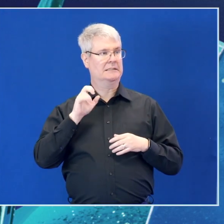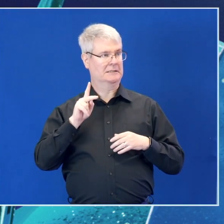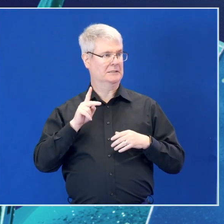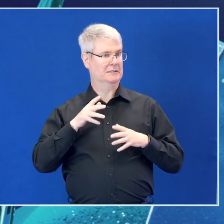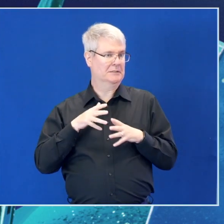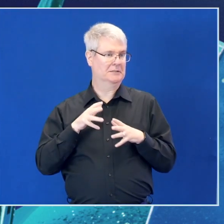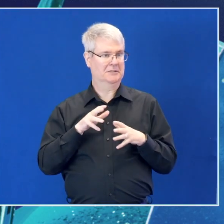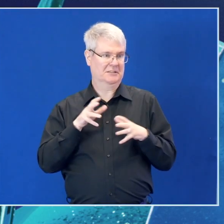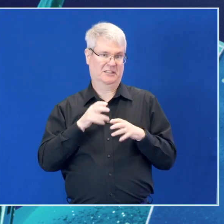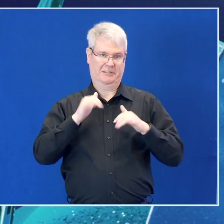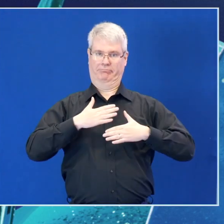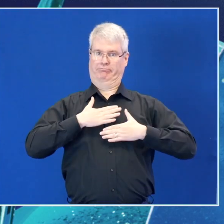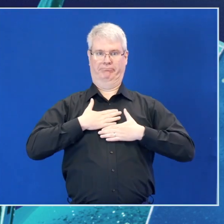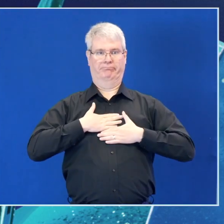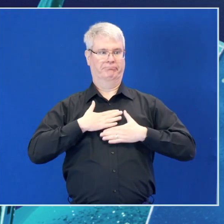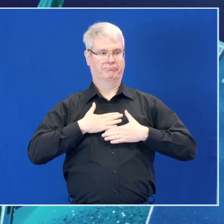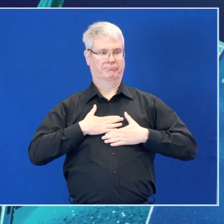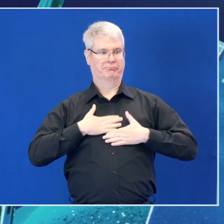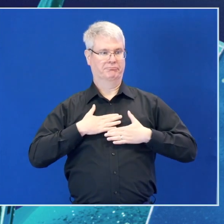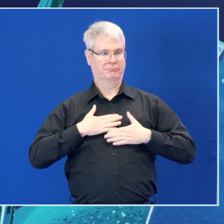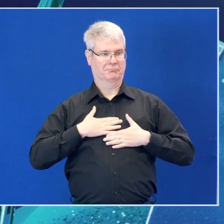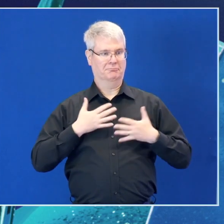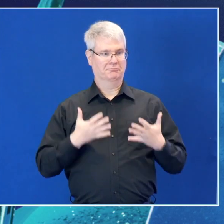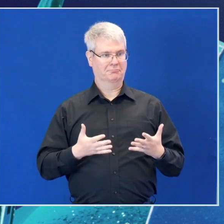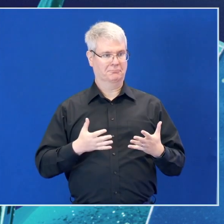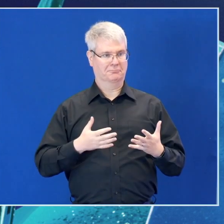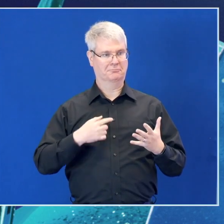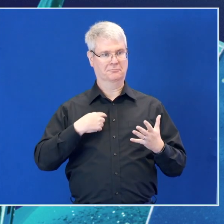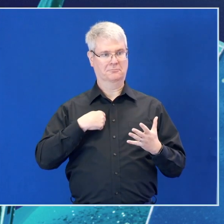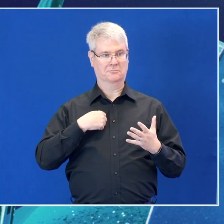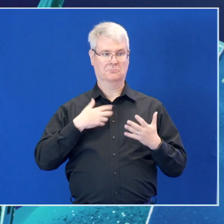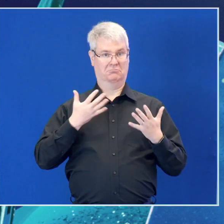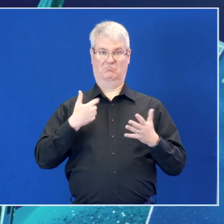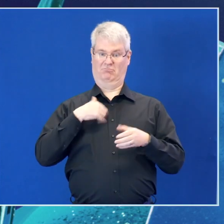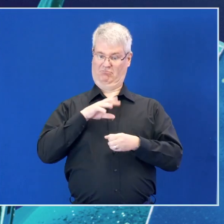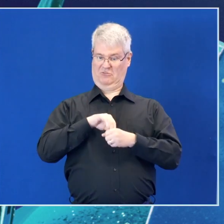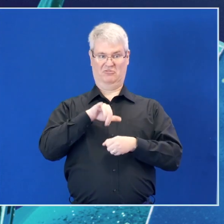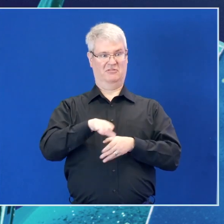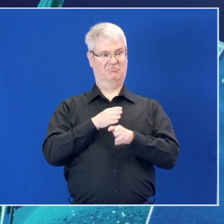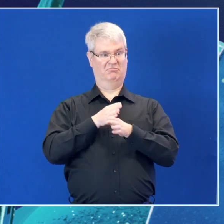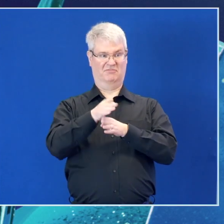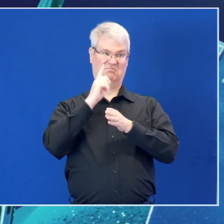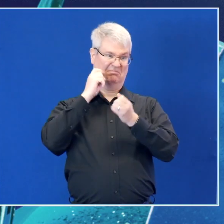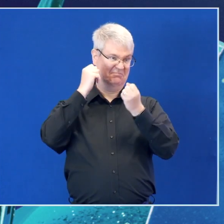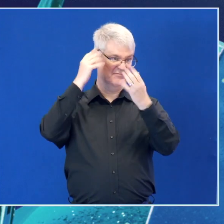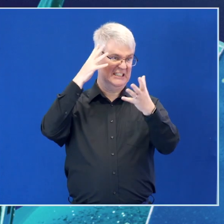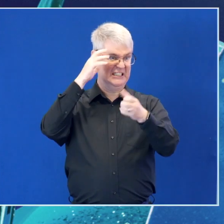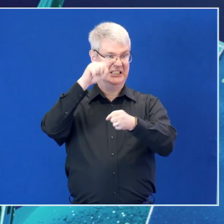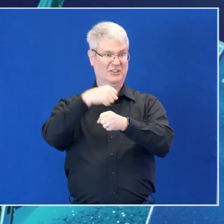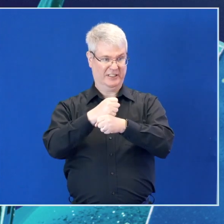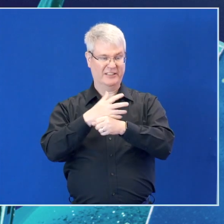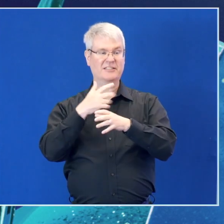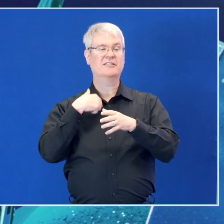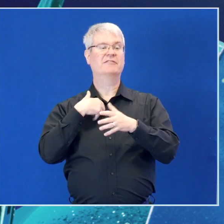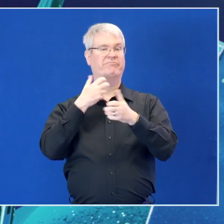But I've been in this space for a number of years. And as I said, you know, as Tarena said, working with her and different projects.